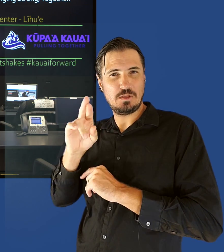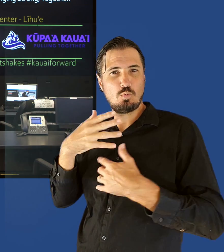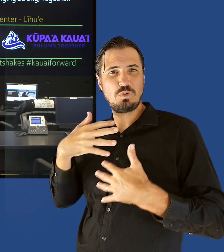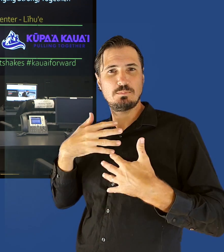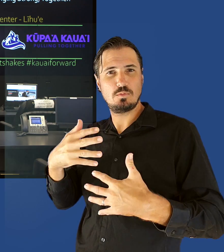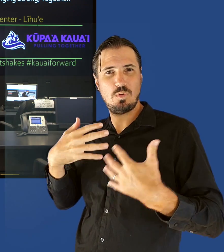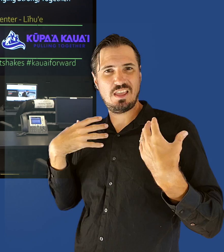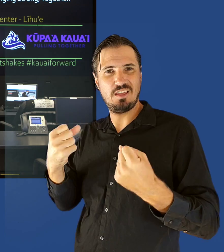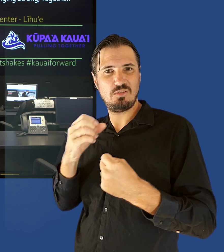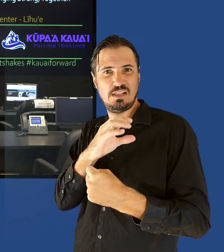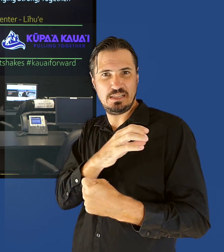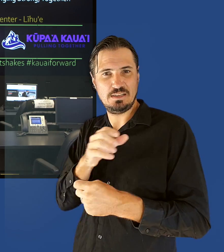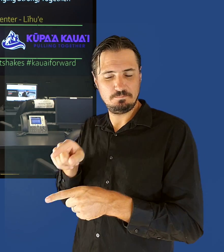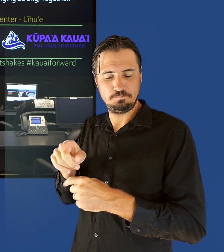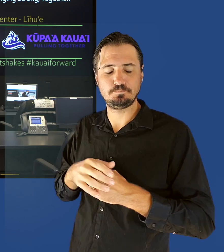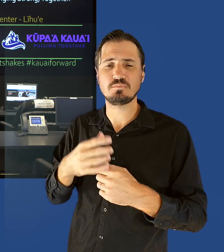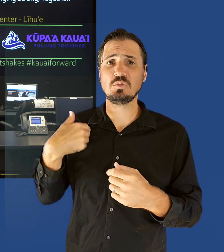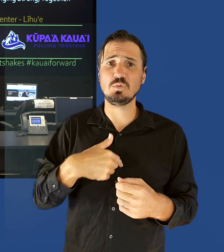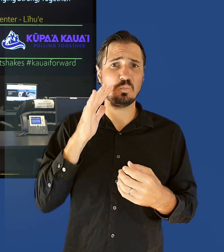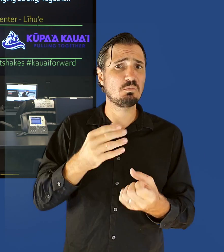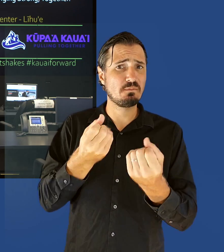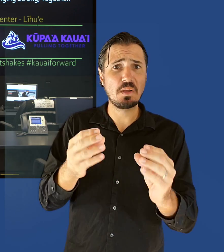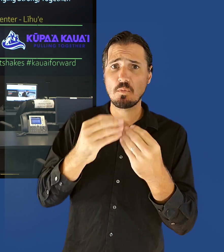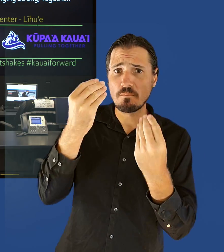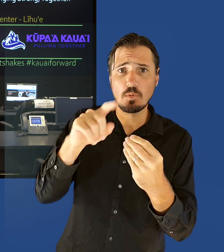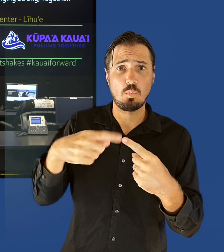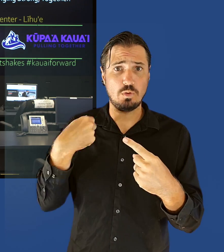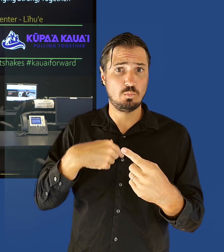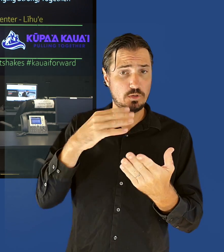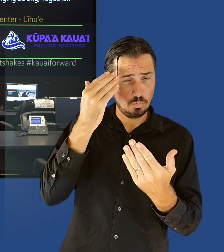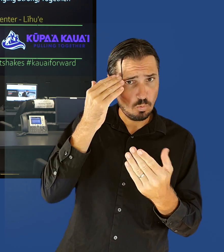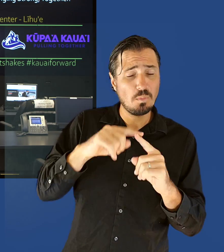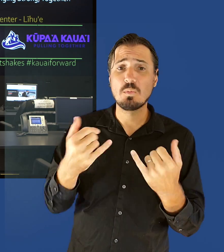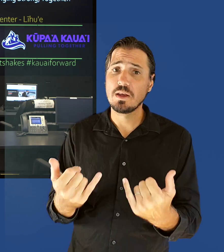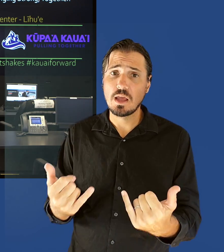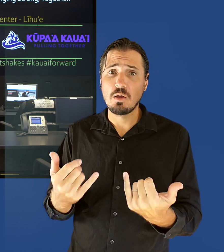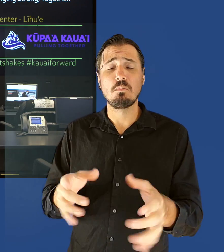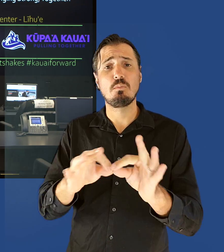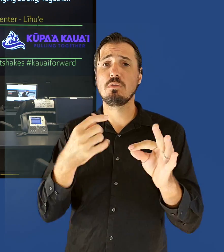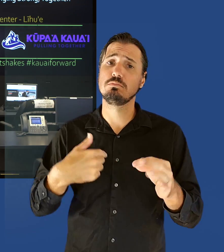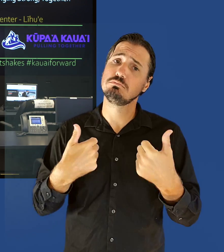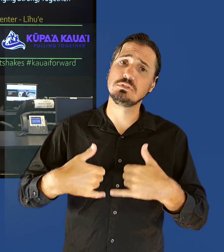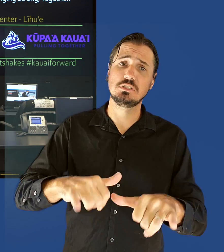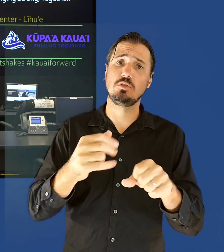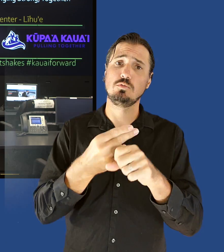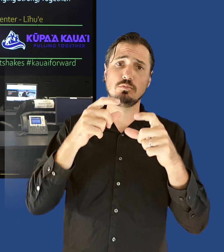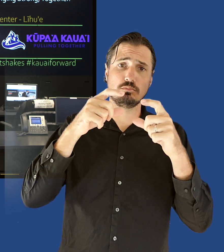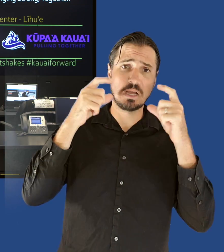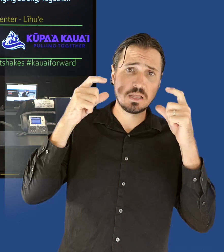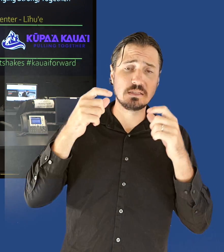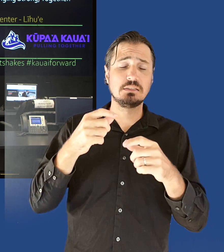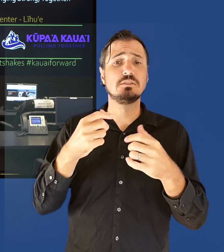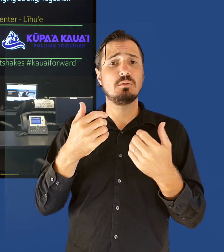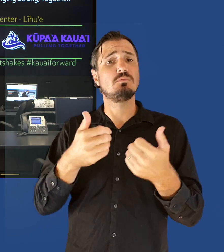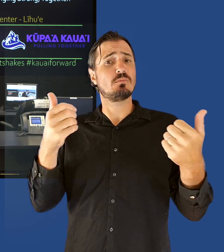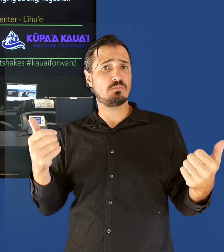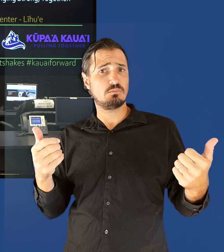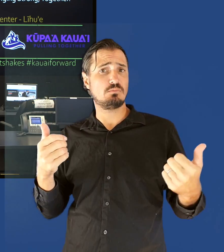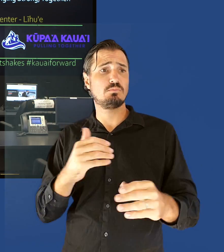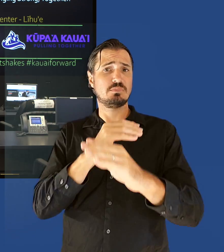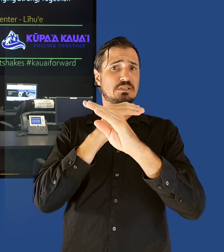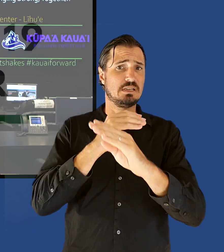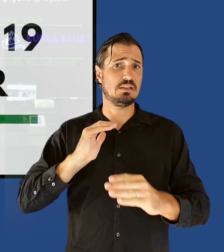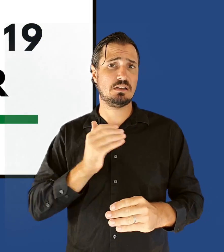We will provide more information as it becomes available. In the meantime, let’s wear our masks, keep our distance and protect our community. Mahalo!